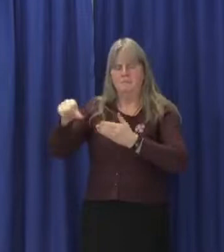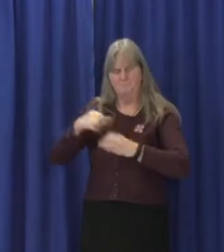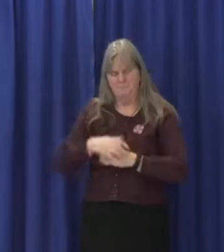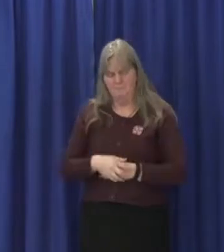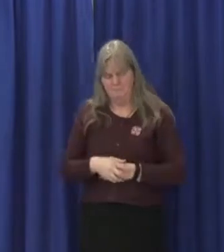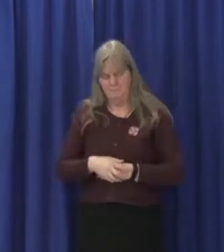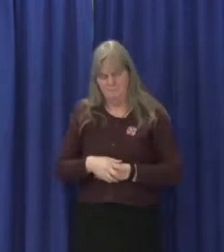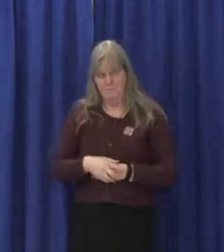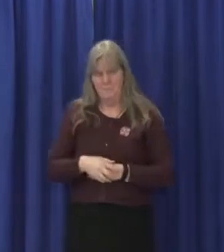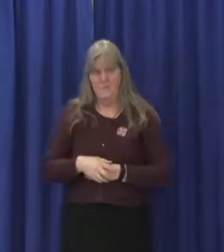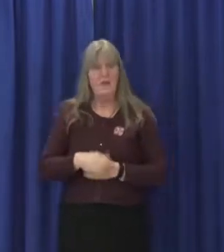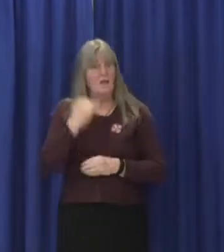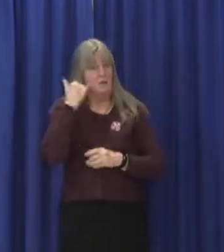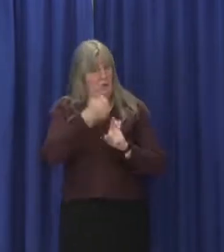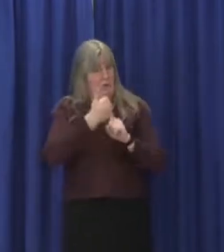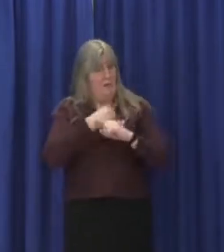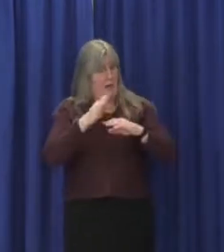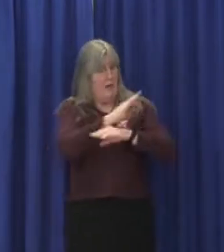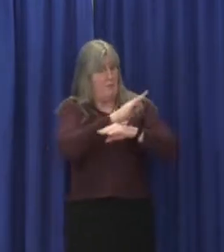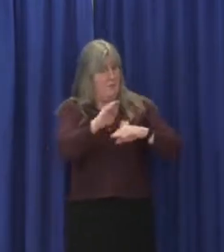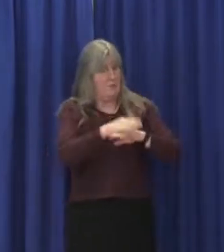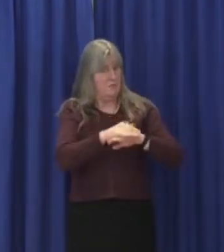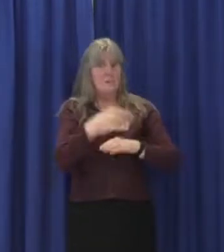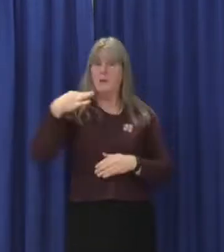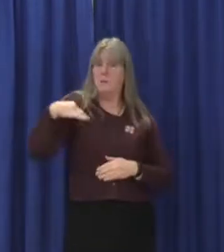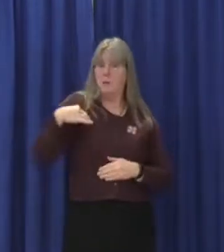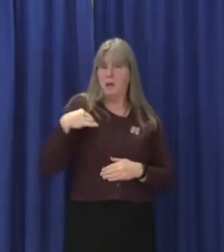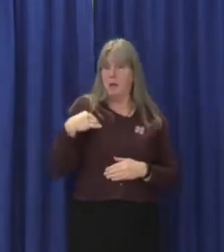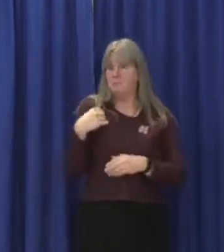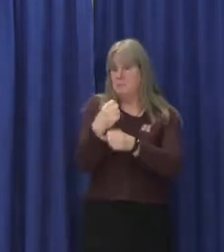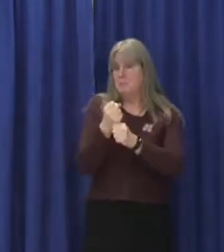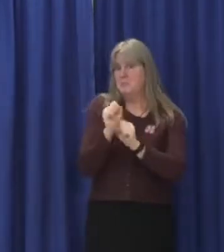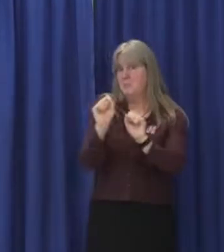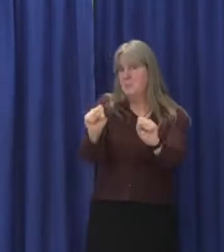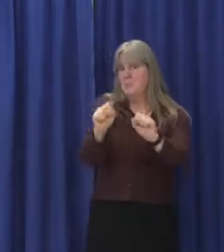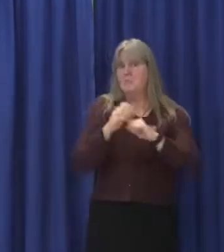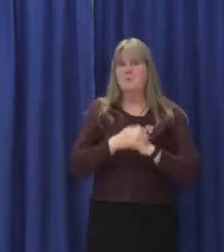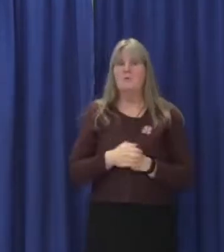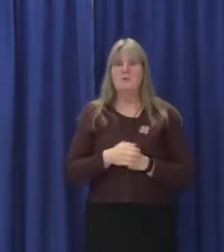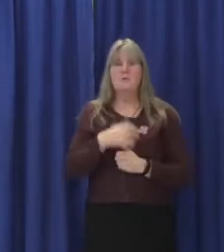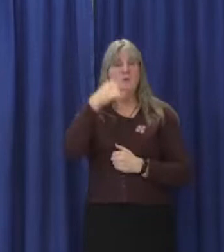self-employed can apply for the rebate. The Yukon Emergency Relief